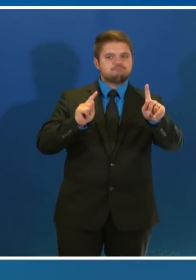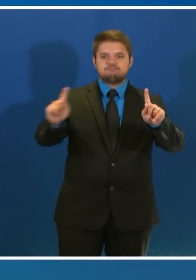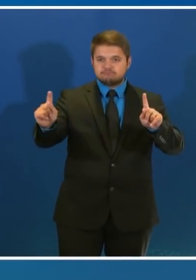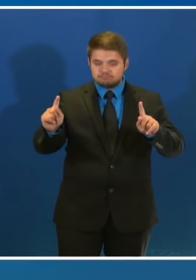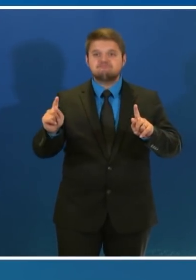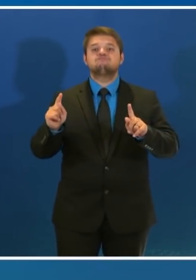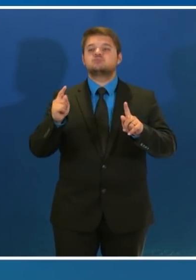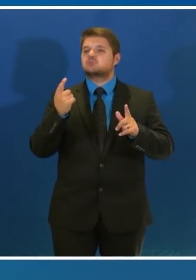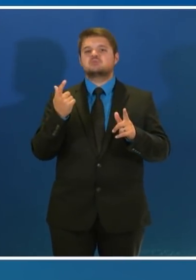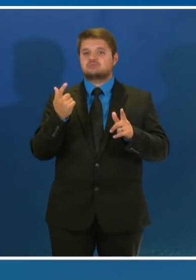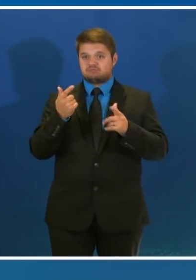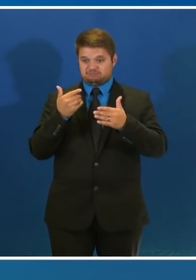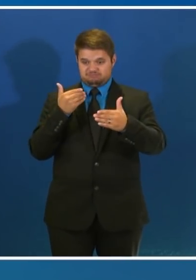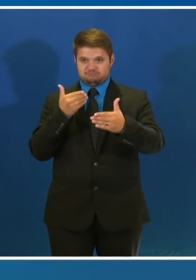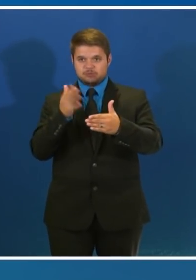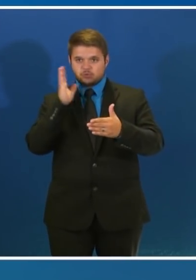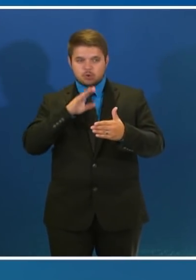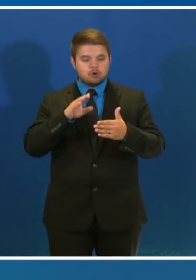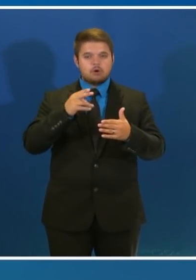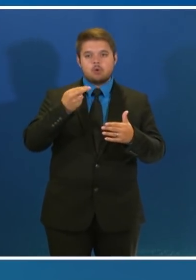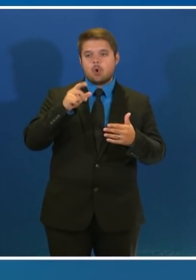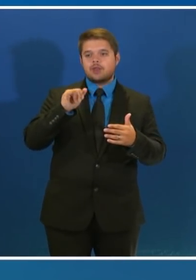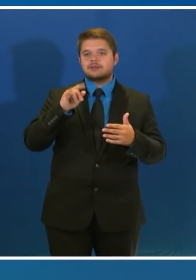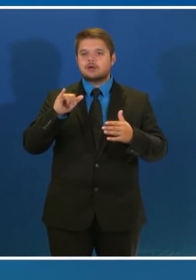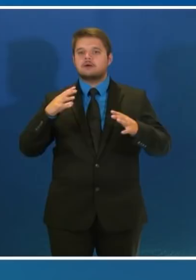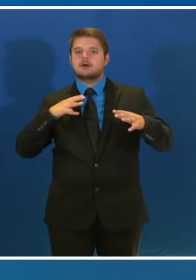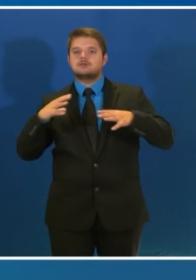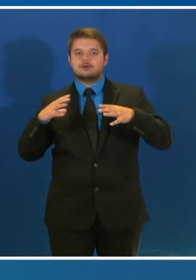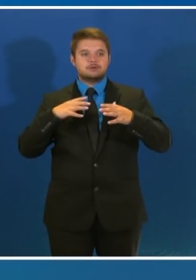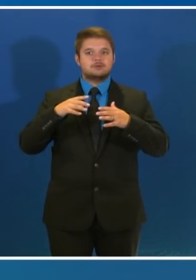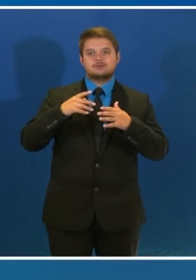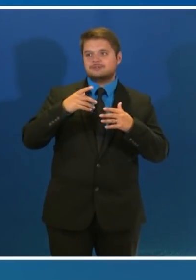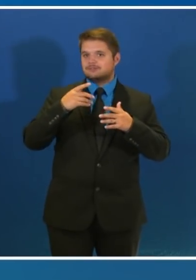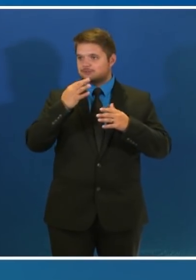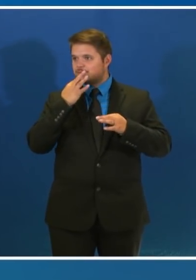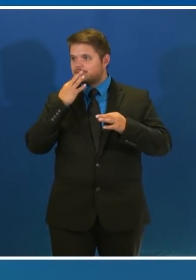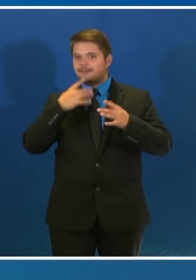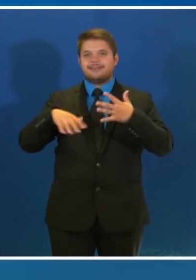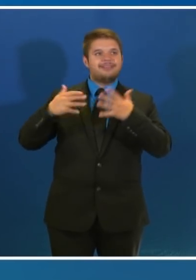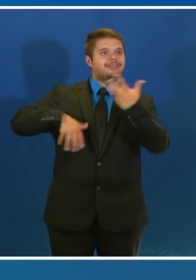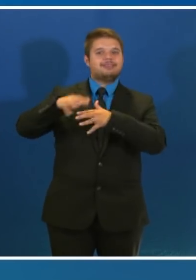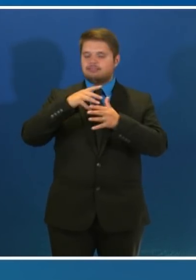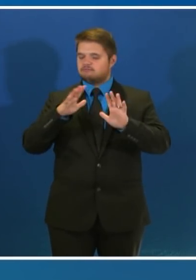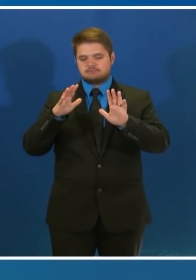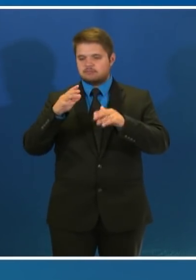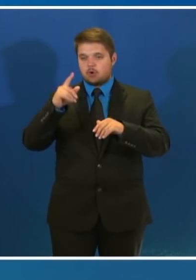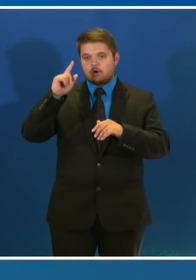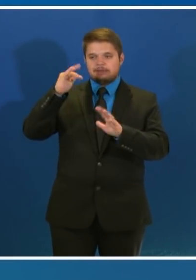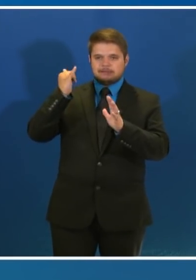last week the governor updated guidance around permitted activities for agro tourism